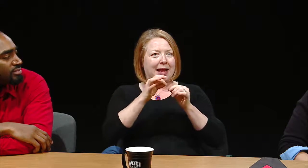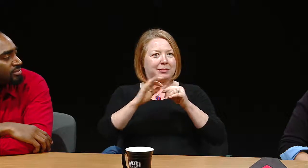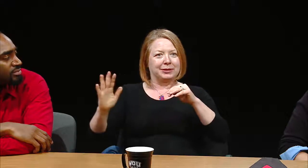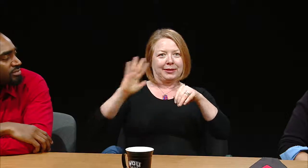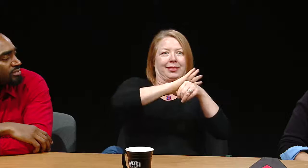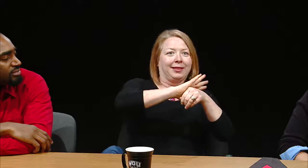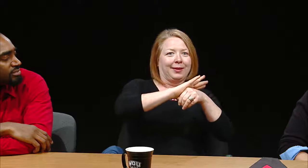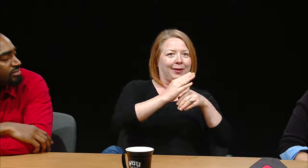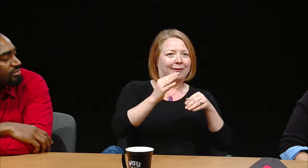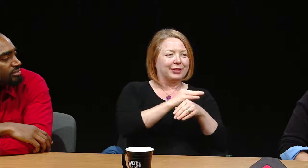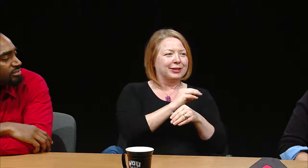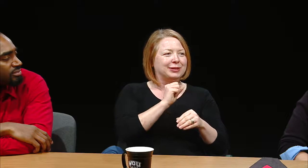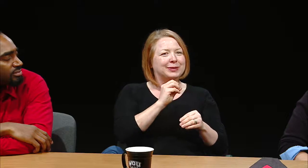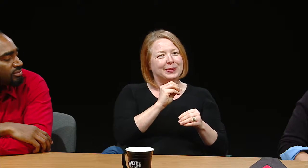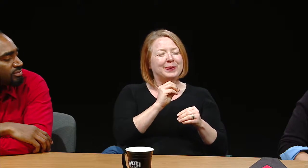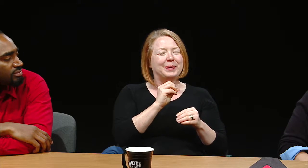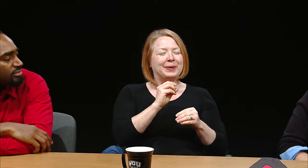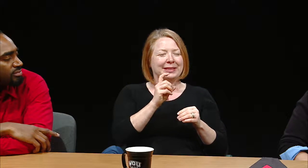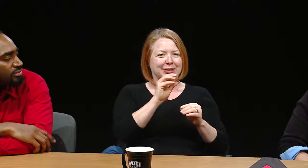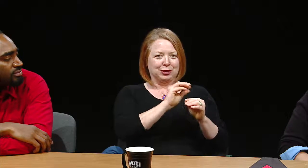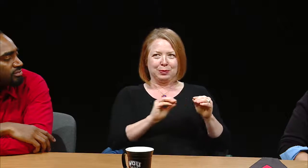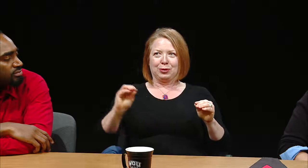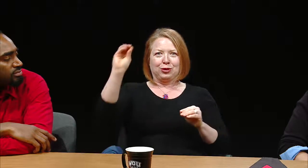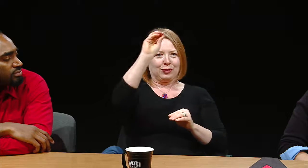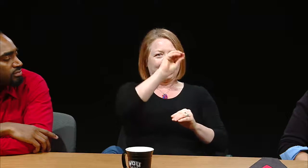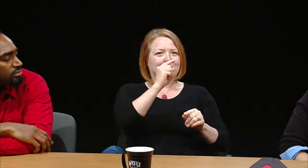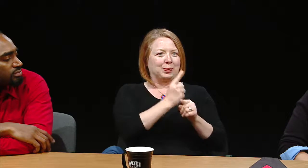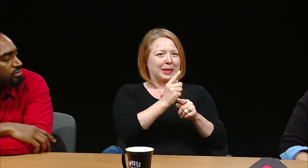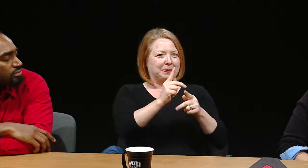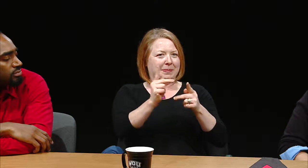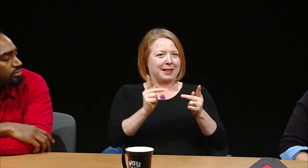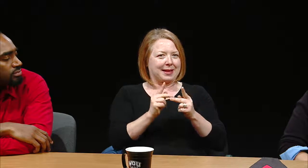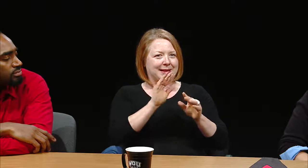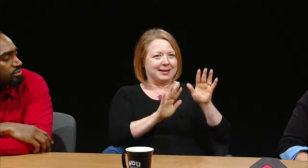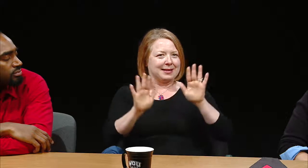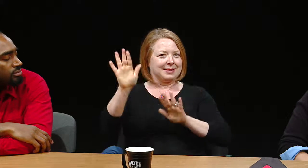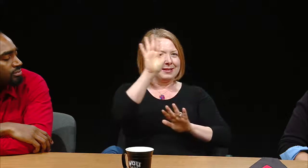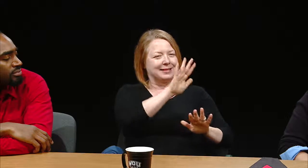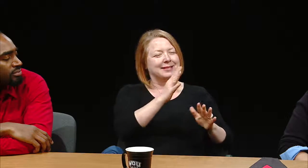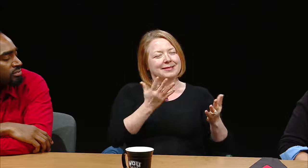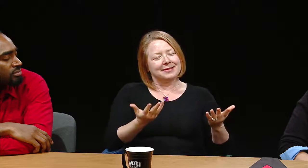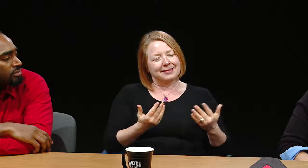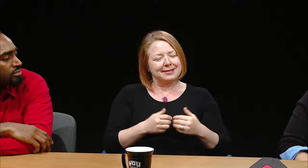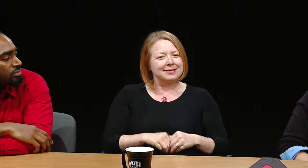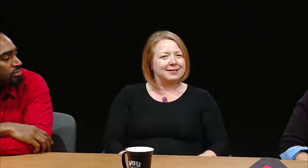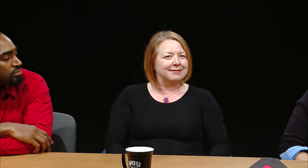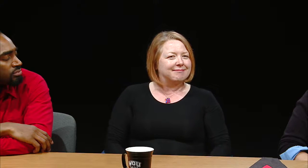and then looking at captions, and how to make sure I catch her message, and then get that out so that it makes sense.